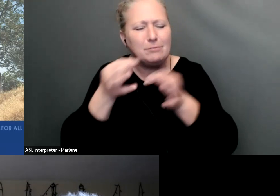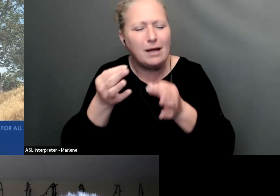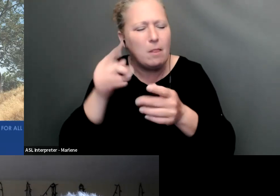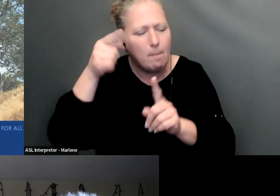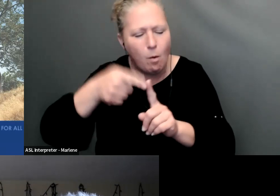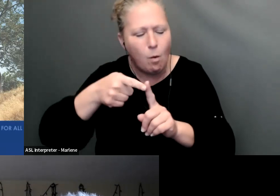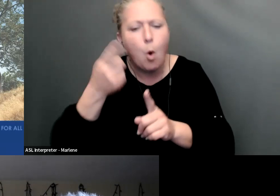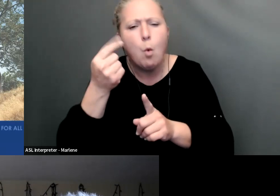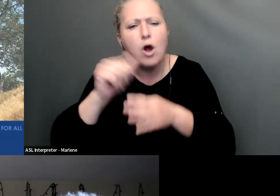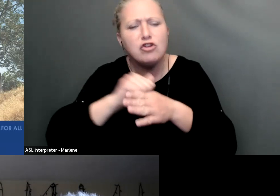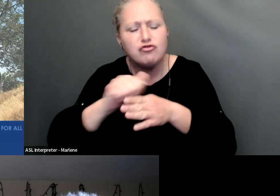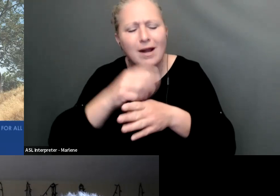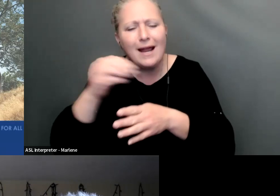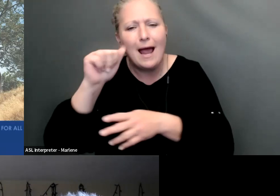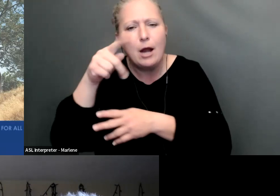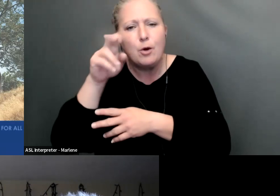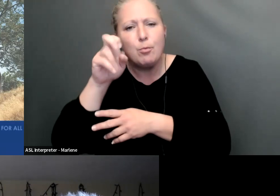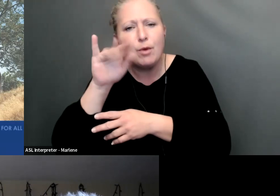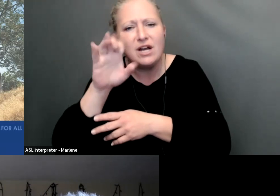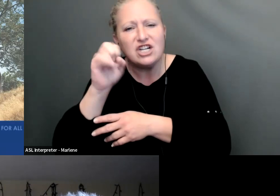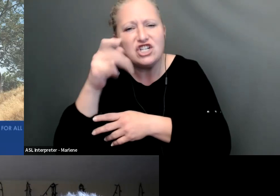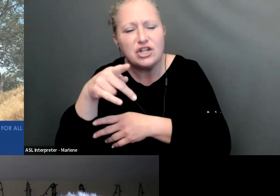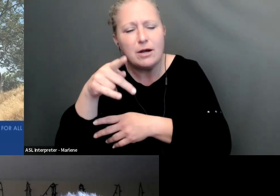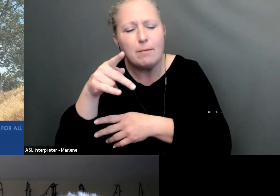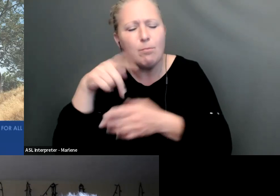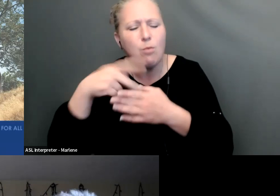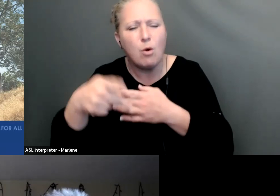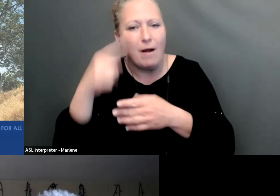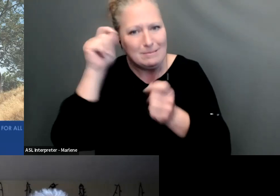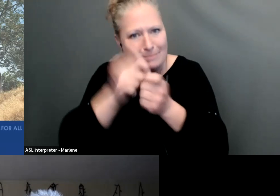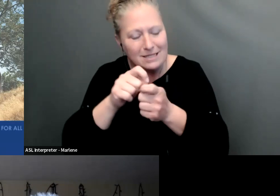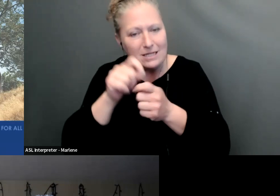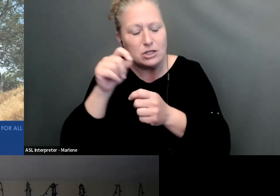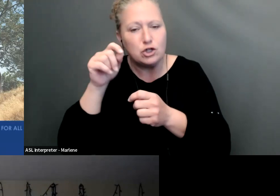training and apprenticeship program specific to broadband can you sure a little more detail.